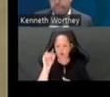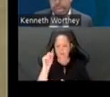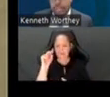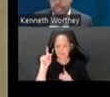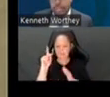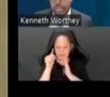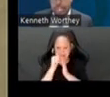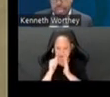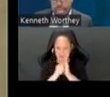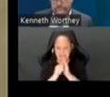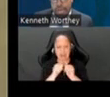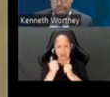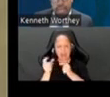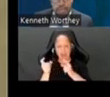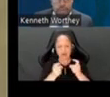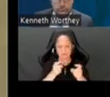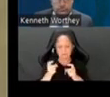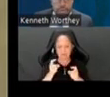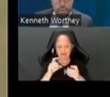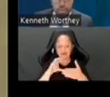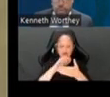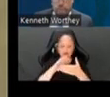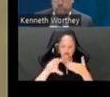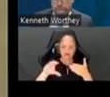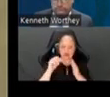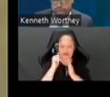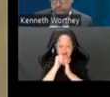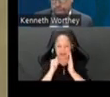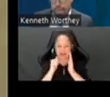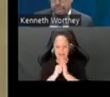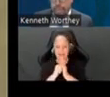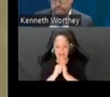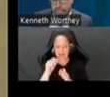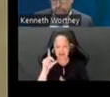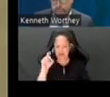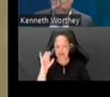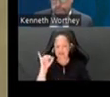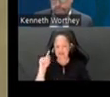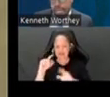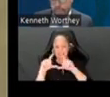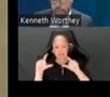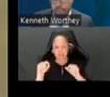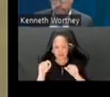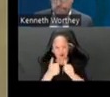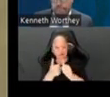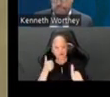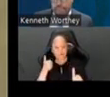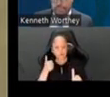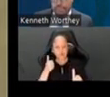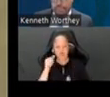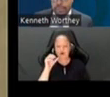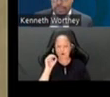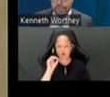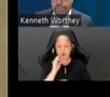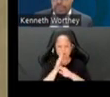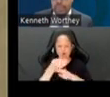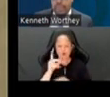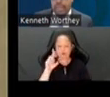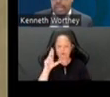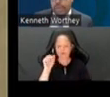manage a checking account and debit card to avoid unnecessary fees like overdraft fees.